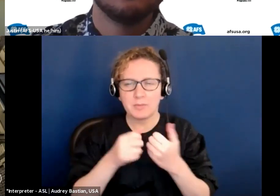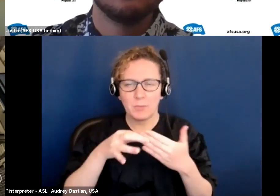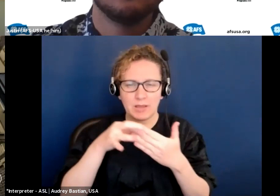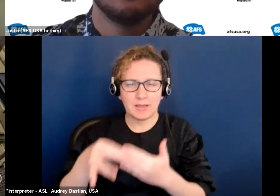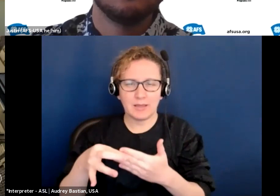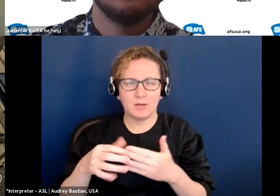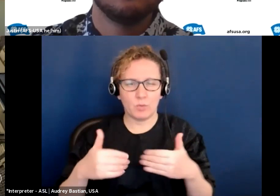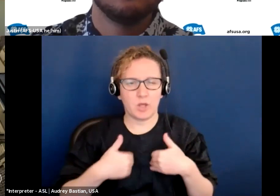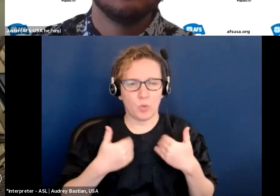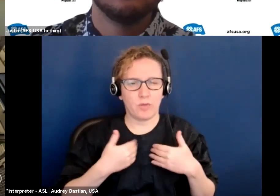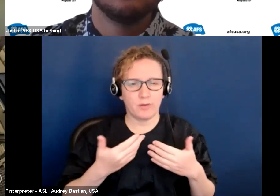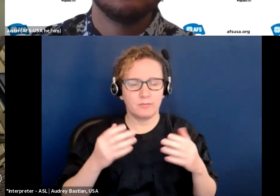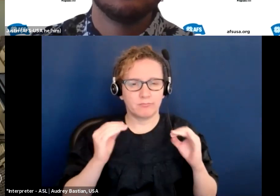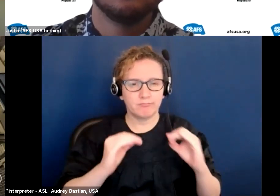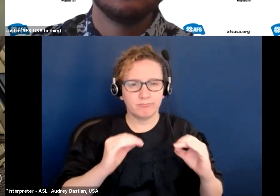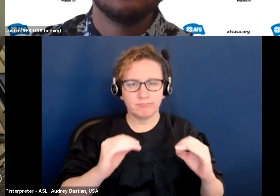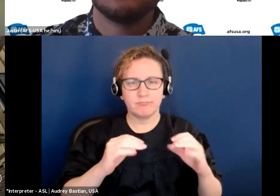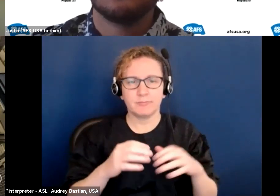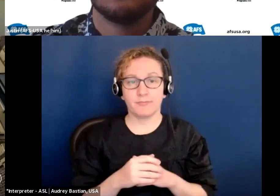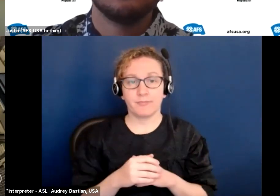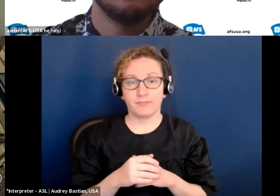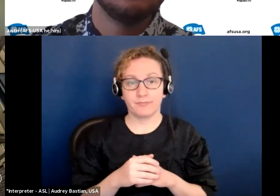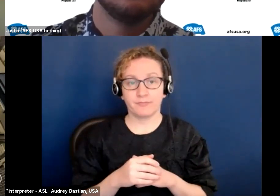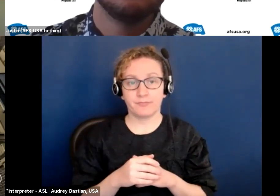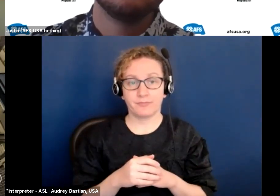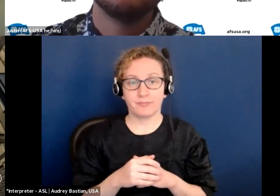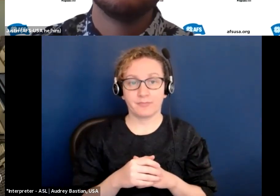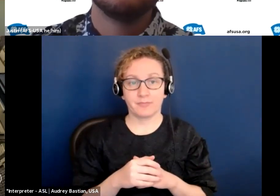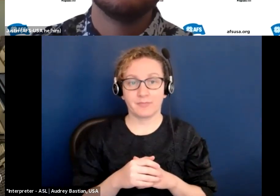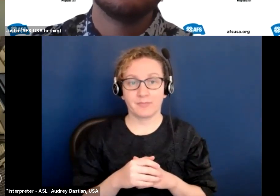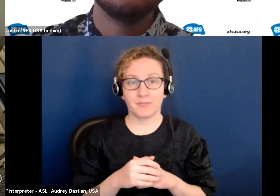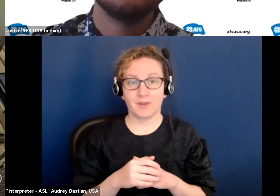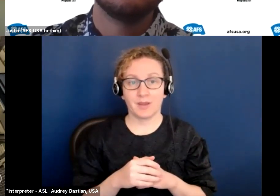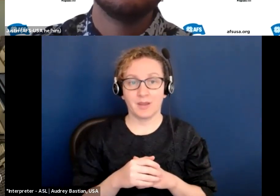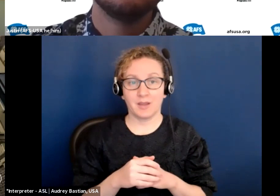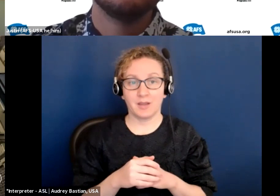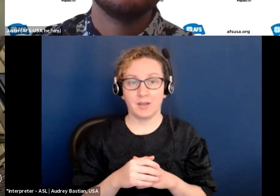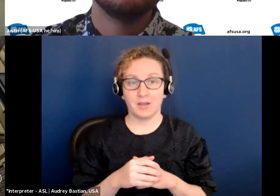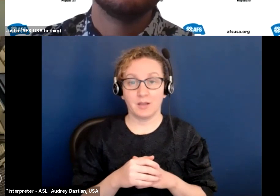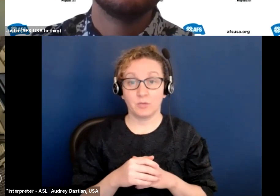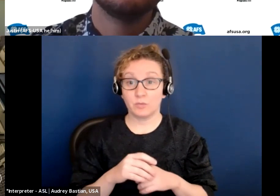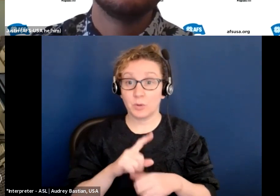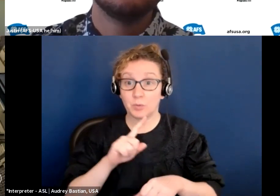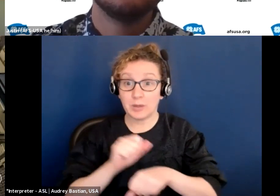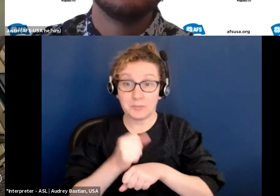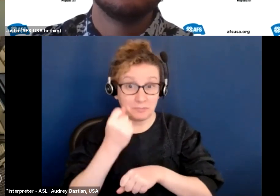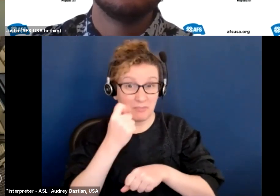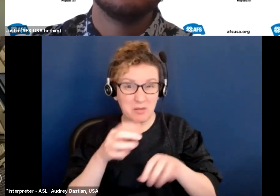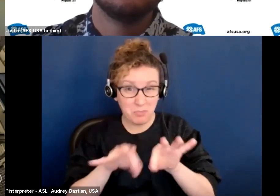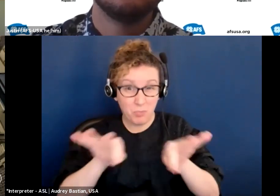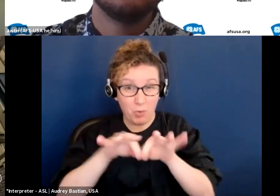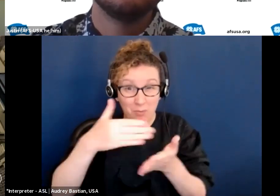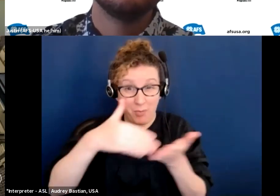our youth. We really an important aspect of our program